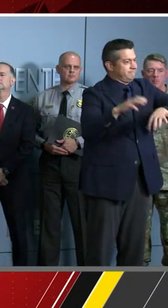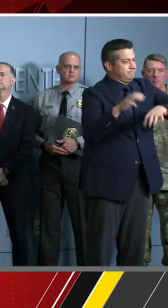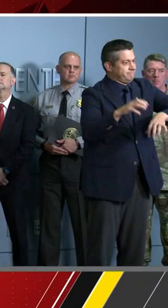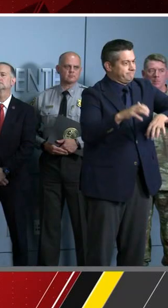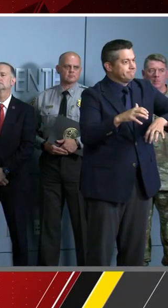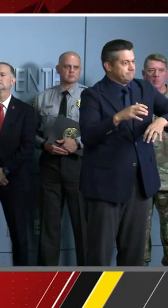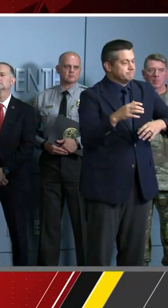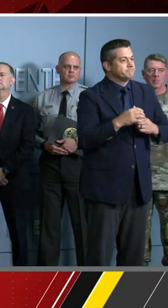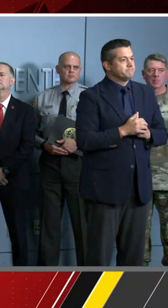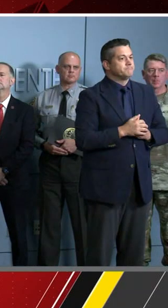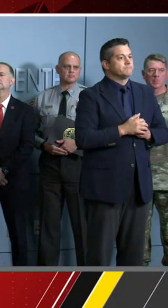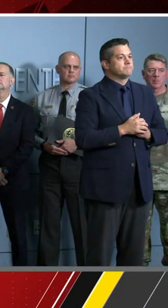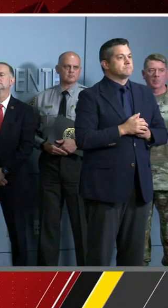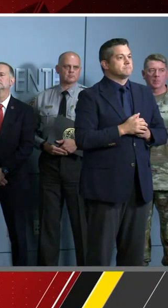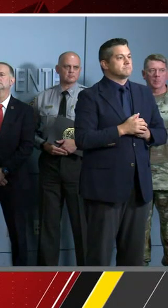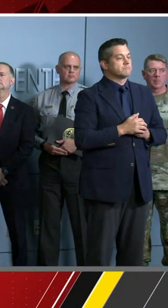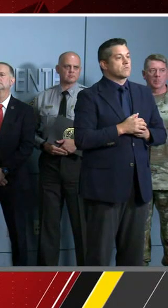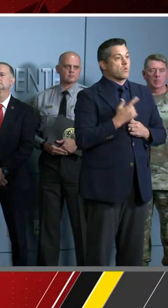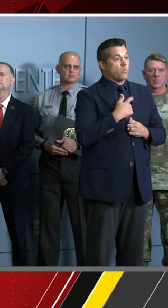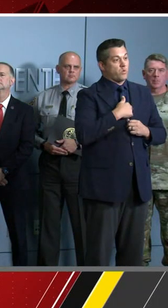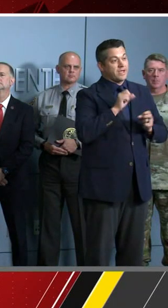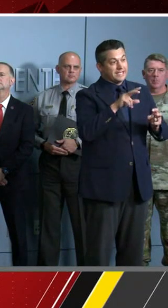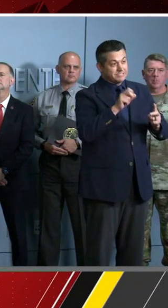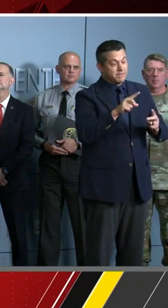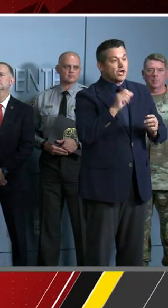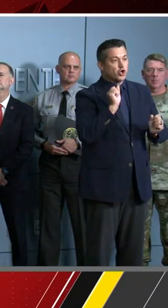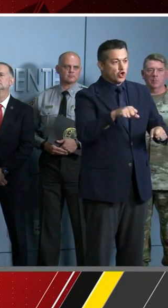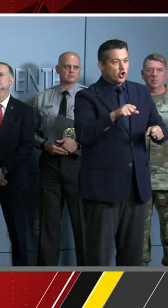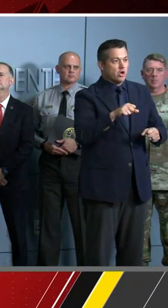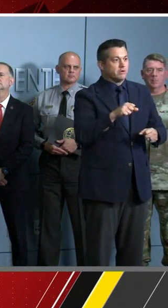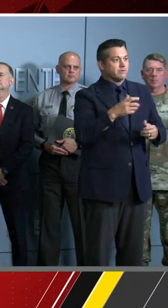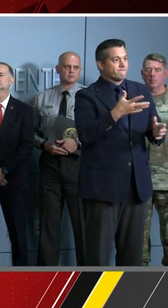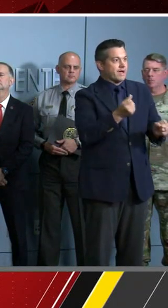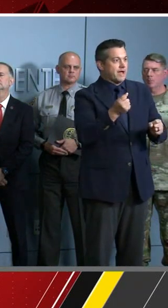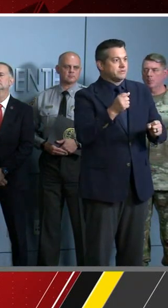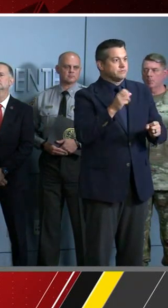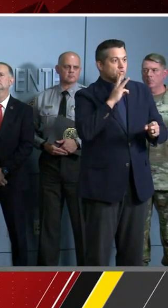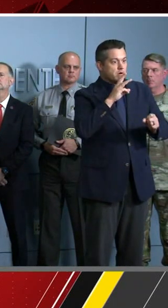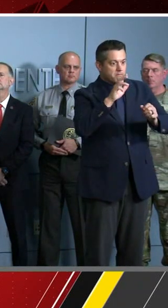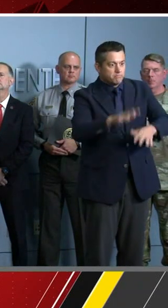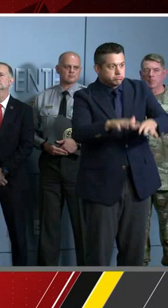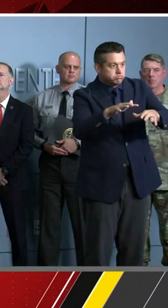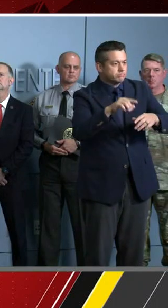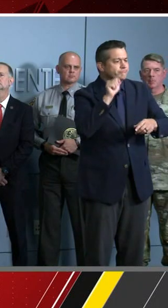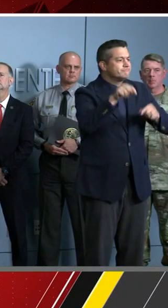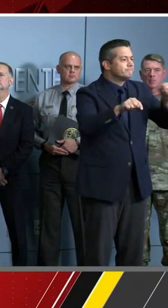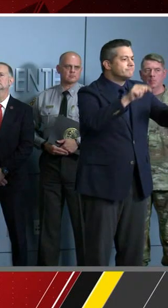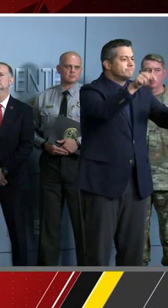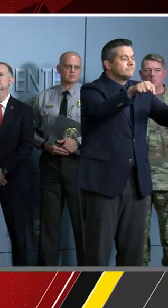also anticipate possible flash